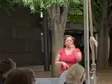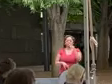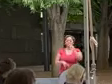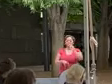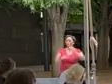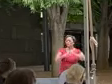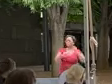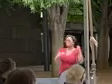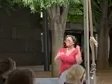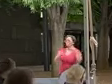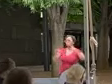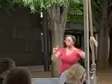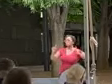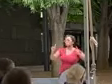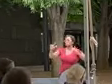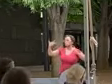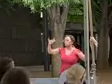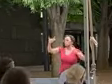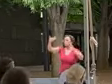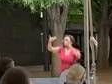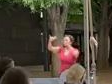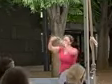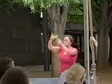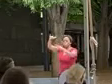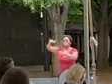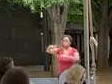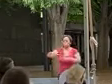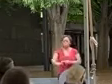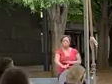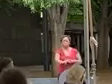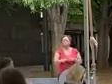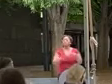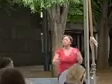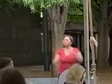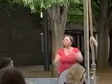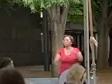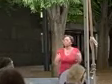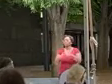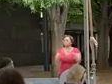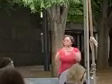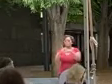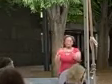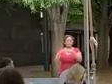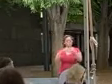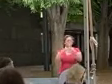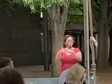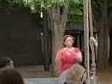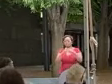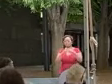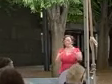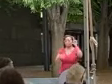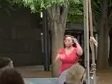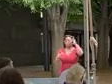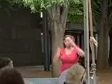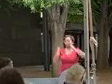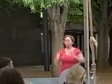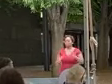She was the first American female double-amputee in the Iraq War.